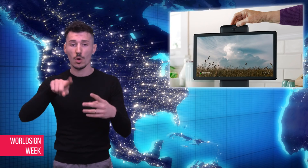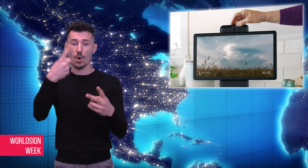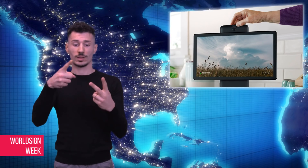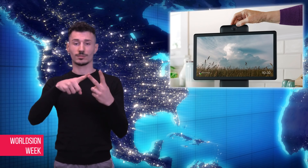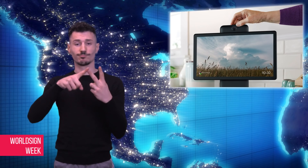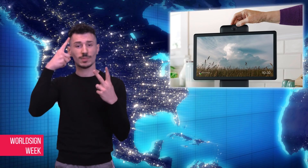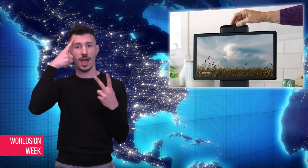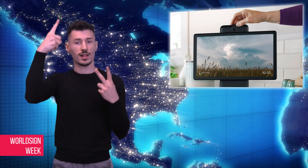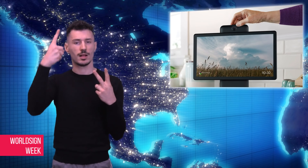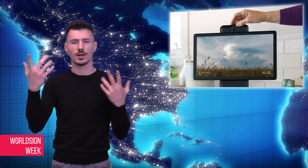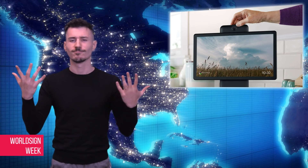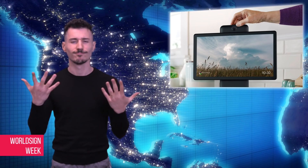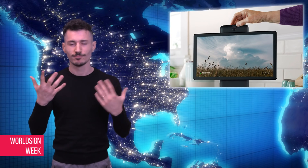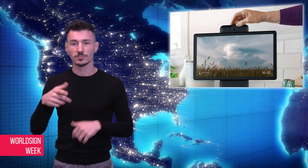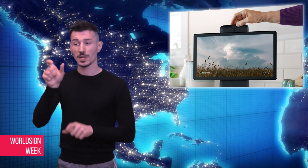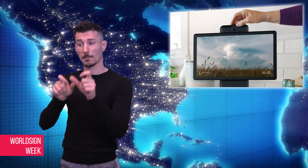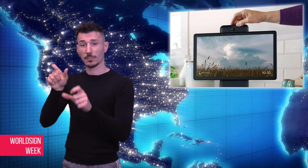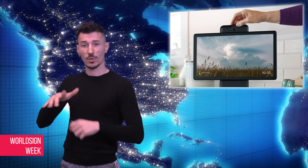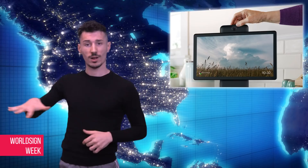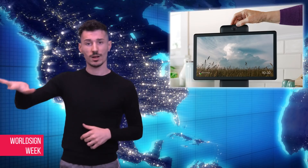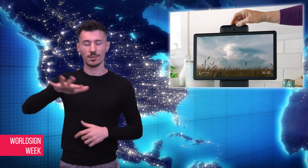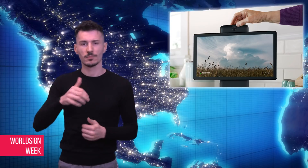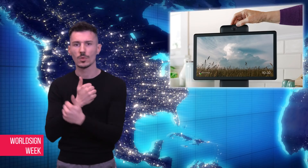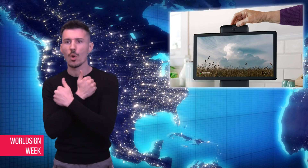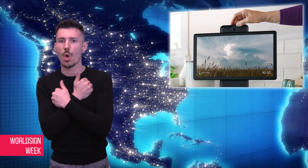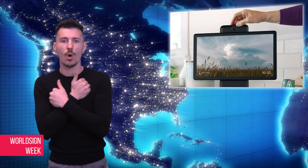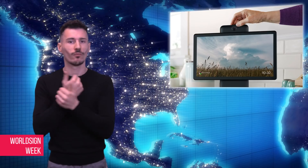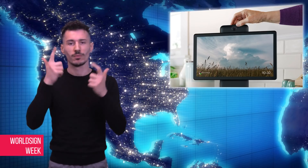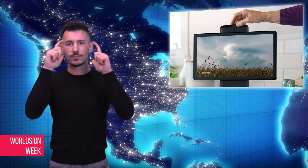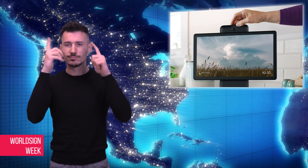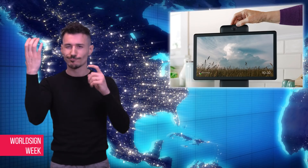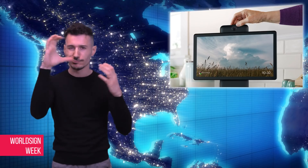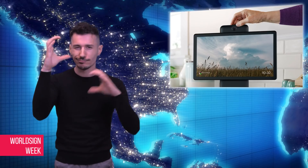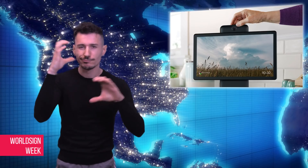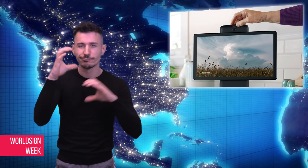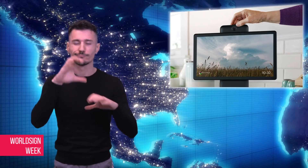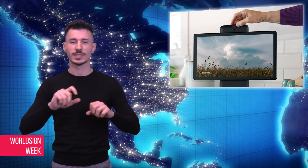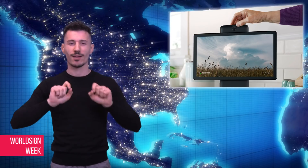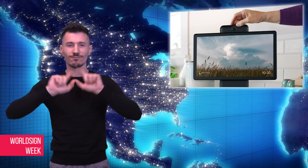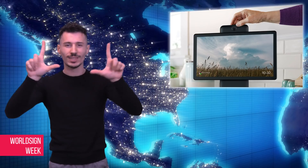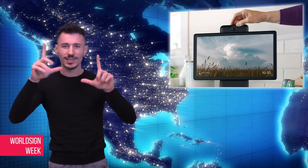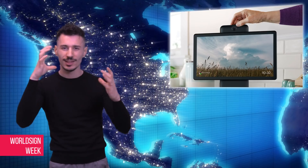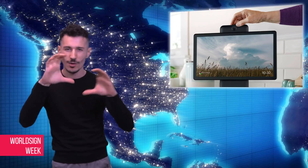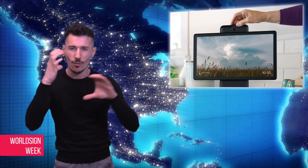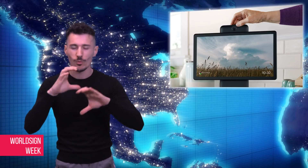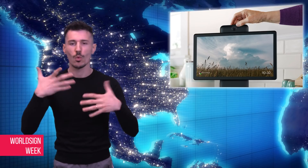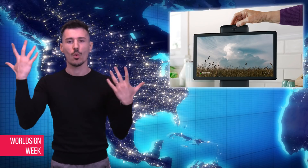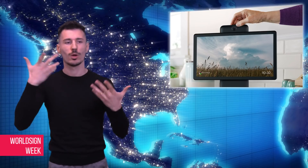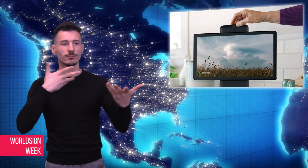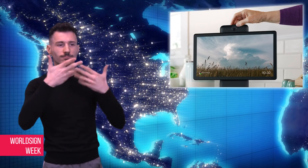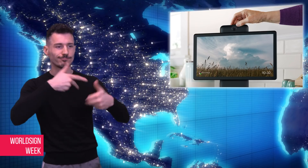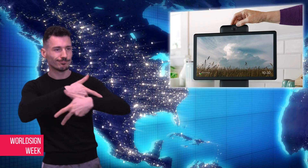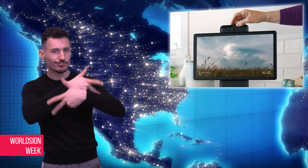For those who love social media, Facebook, the social media company,